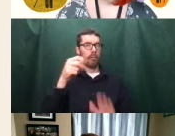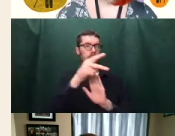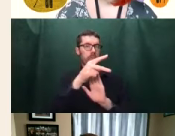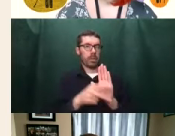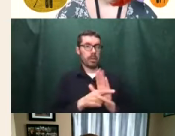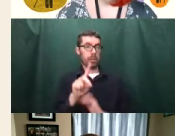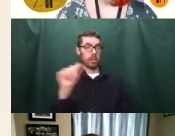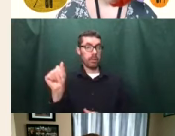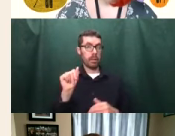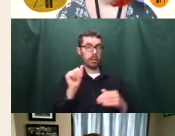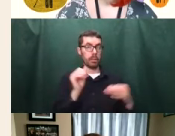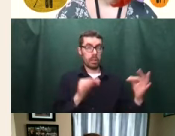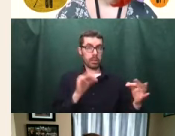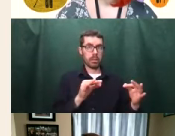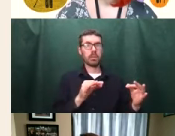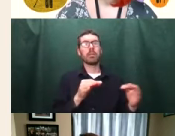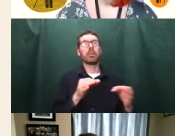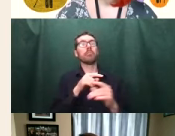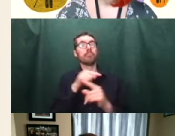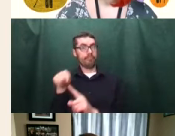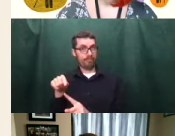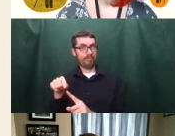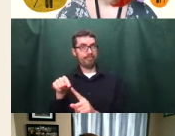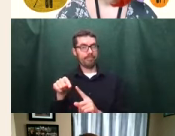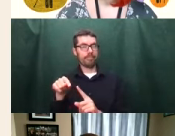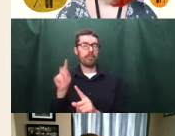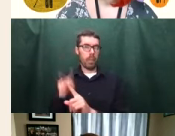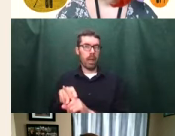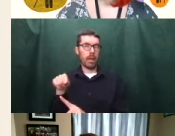um, what we've seen through the pandemic. So we've seen inequities, we've seen unequal